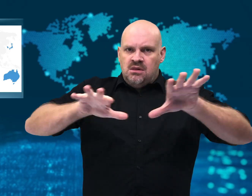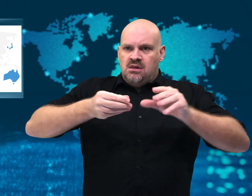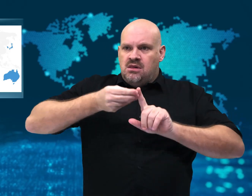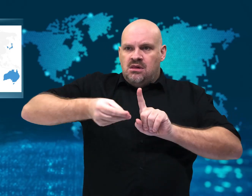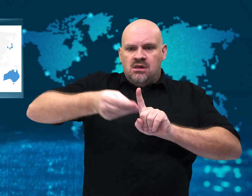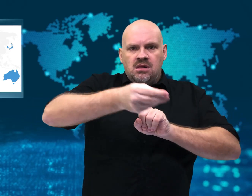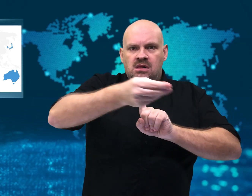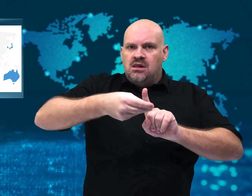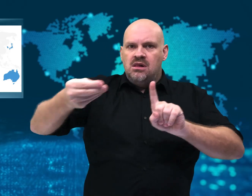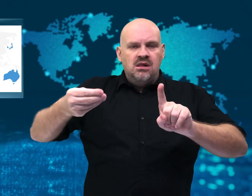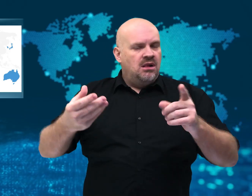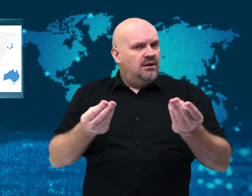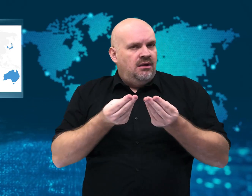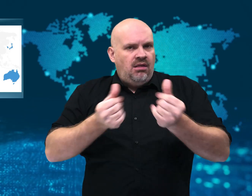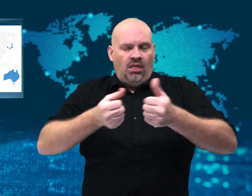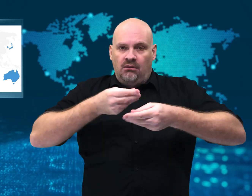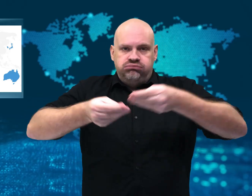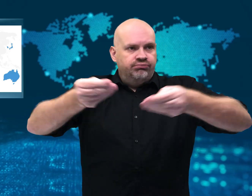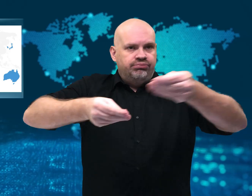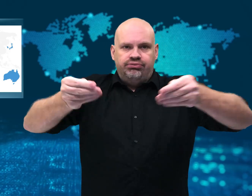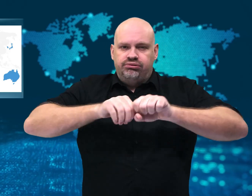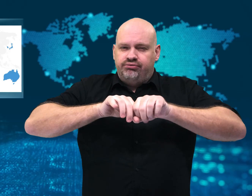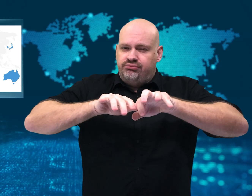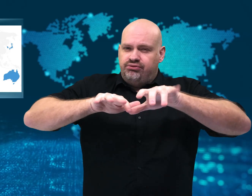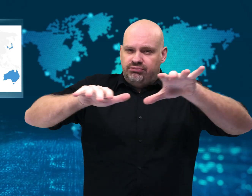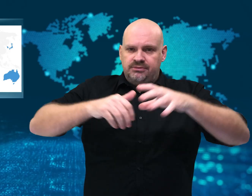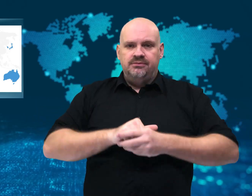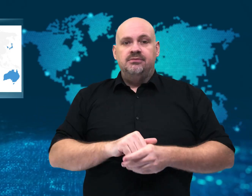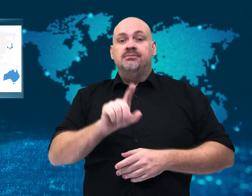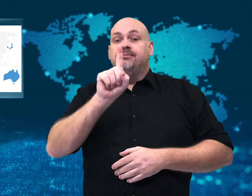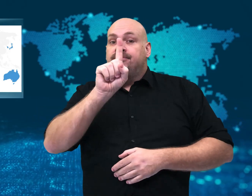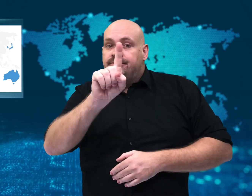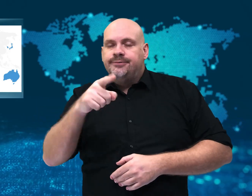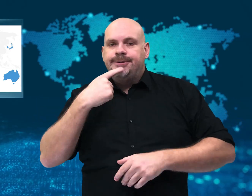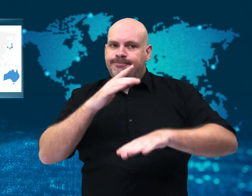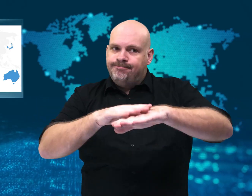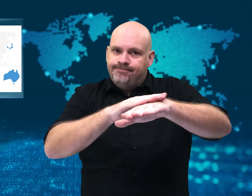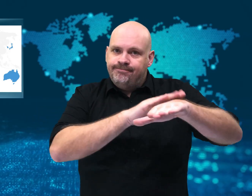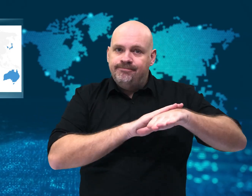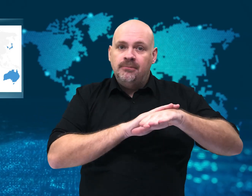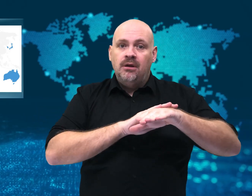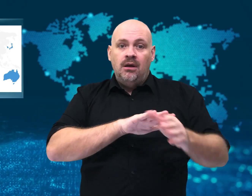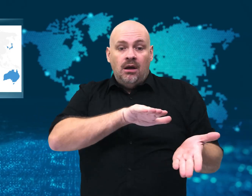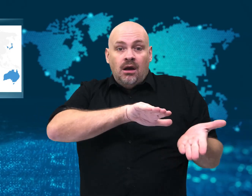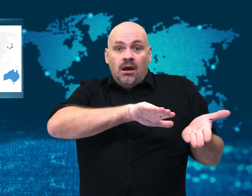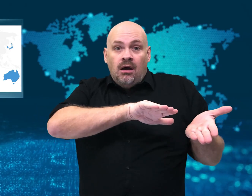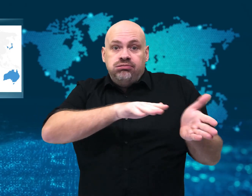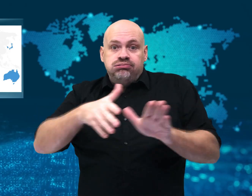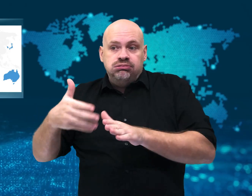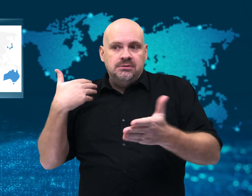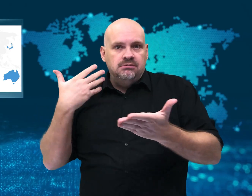but emphasized there are no Omicron-related deaths.